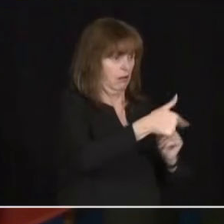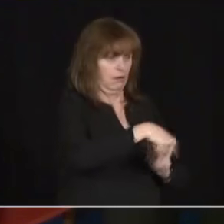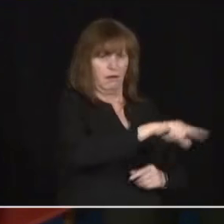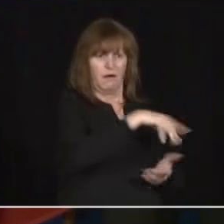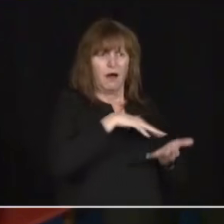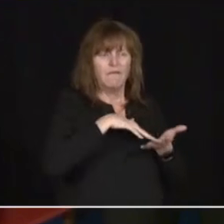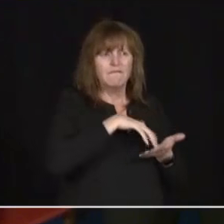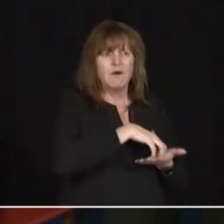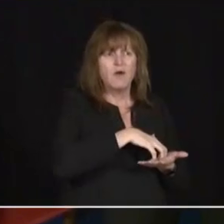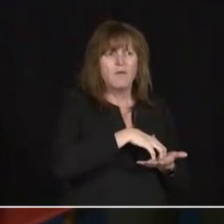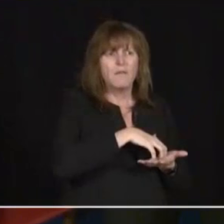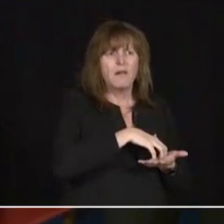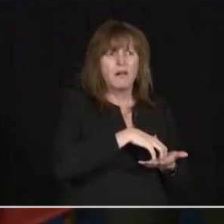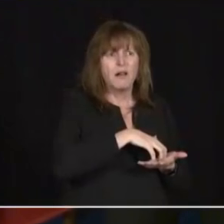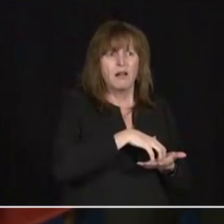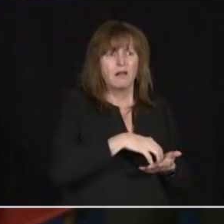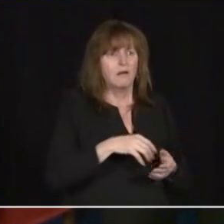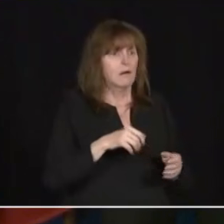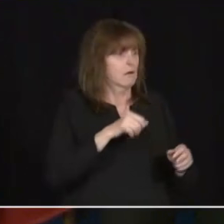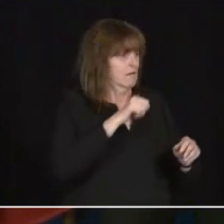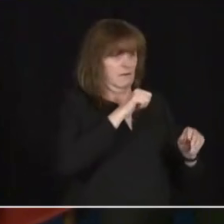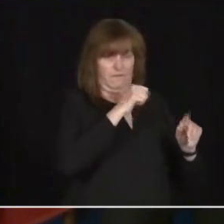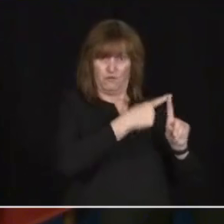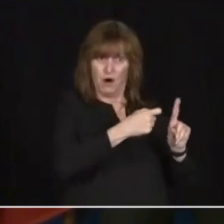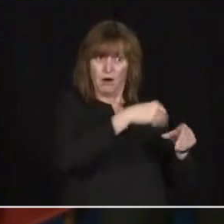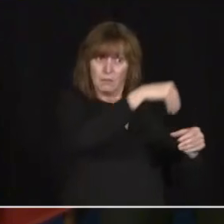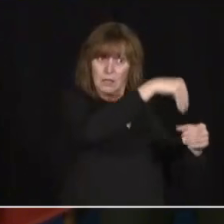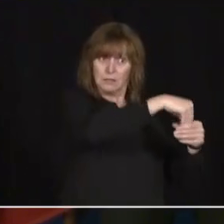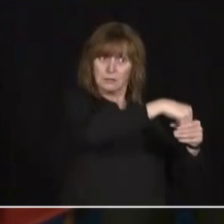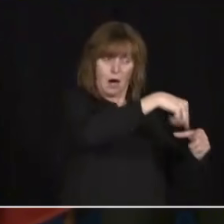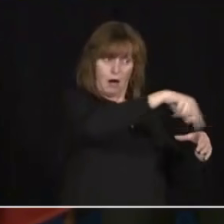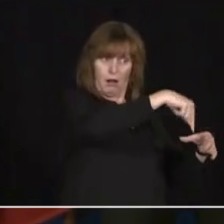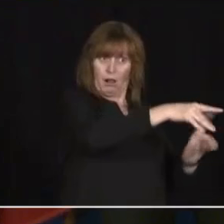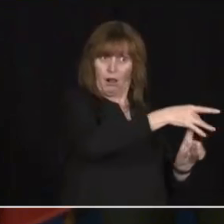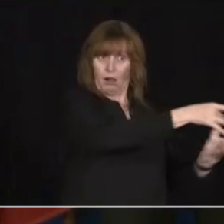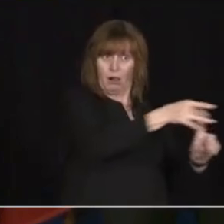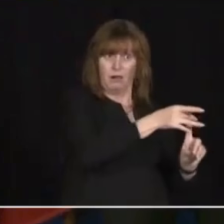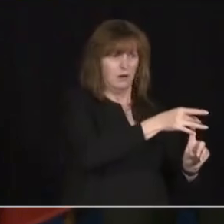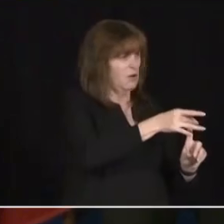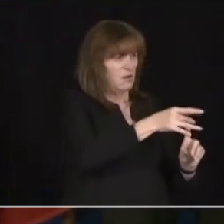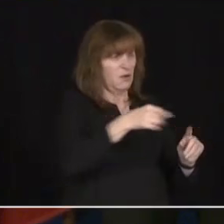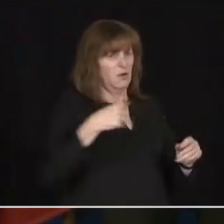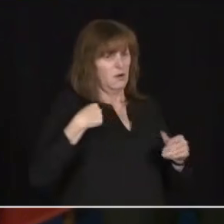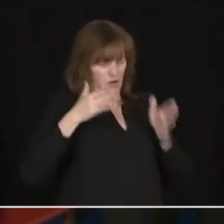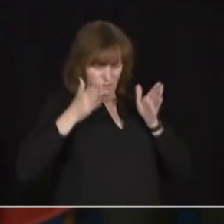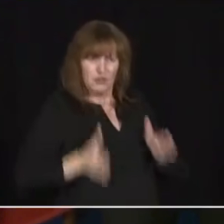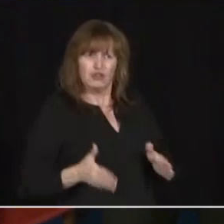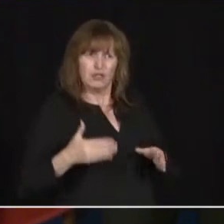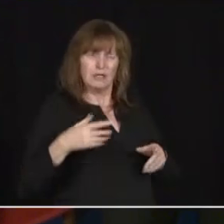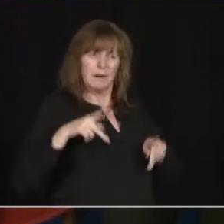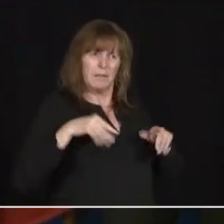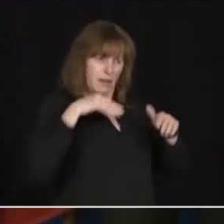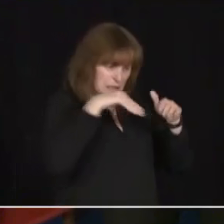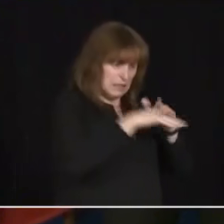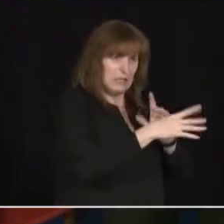It's people coming in visitors and also some of the health workers going from place to place.